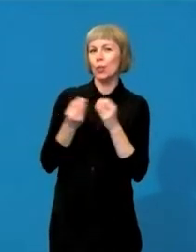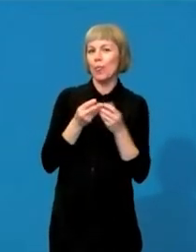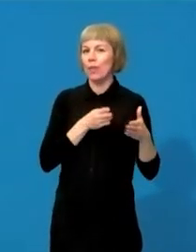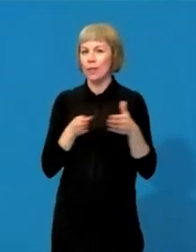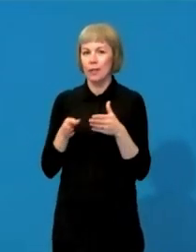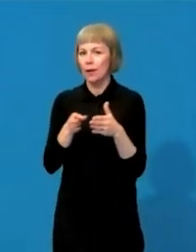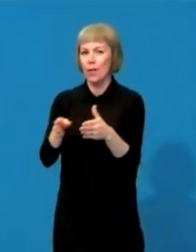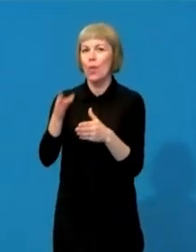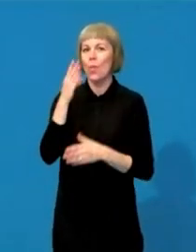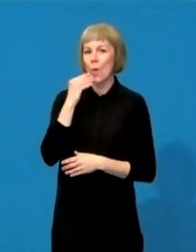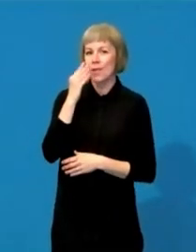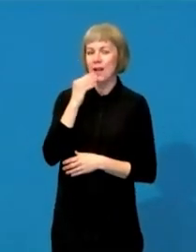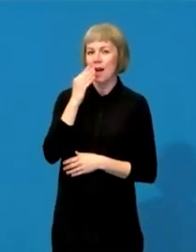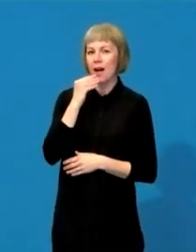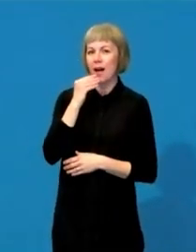He won't leave the water. The water won't leave him.